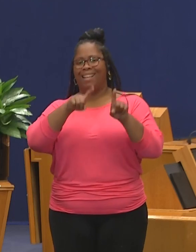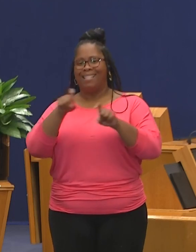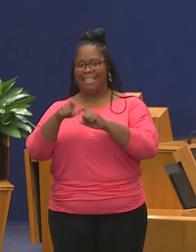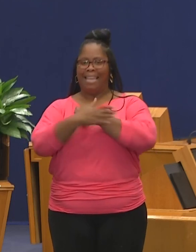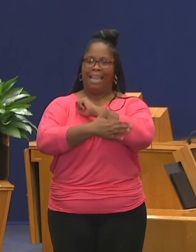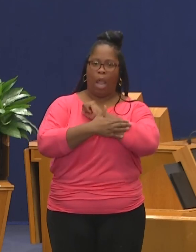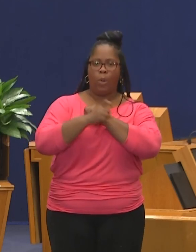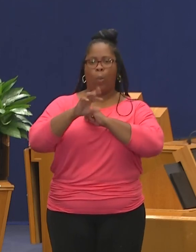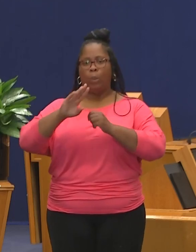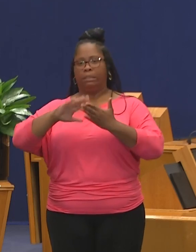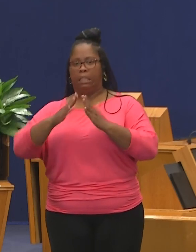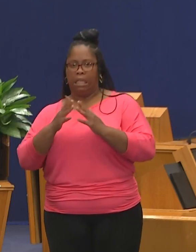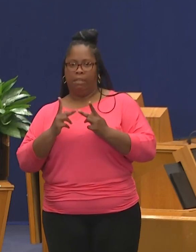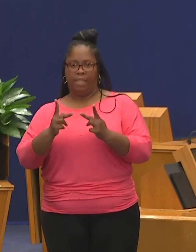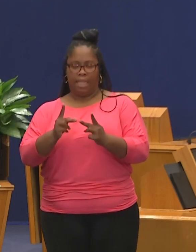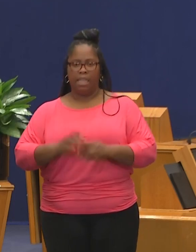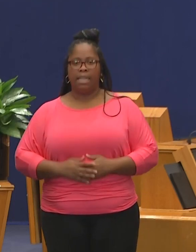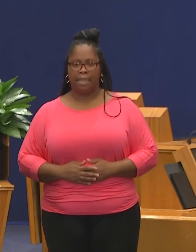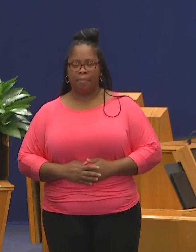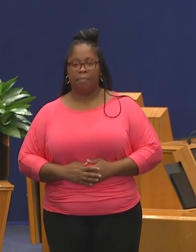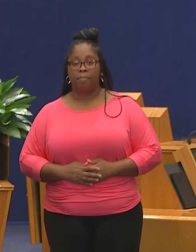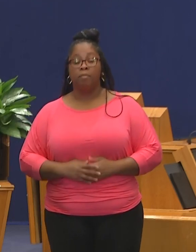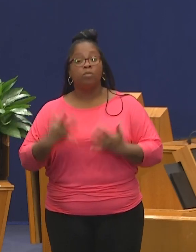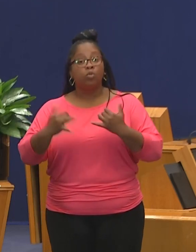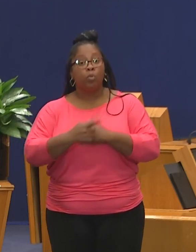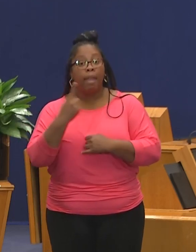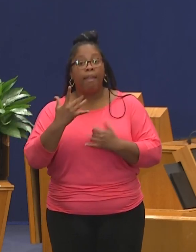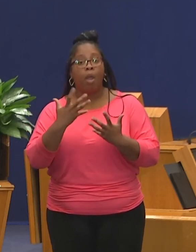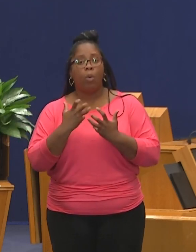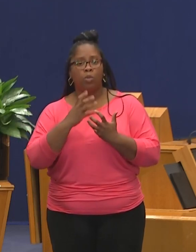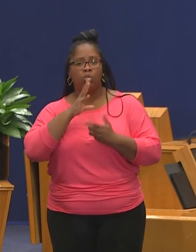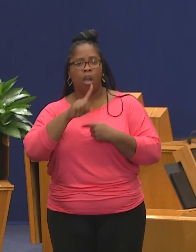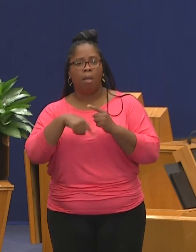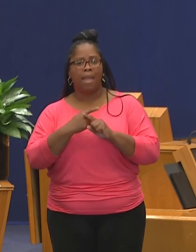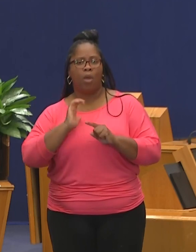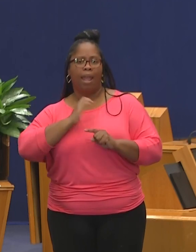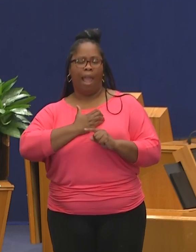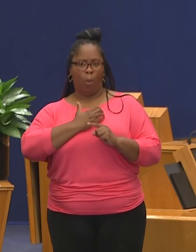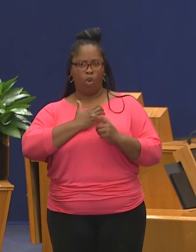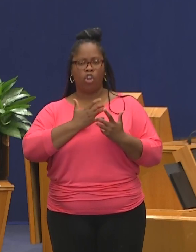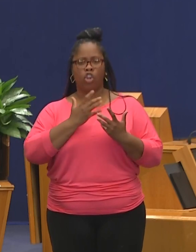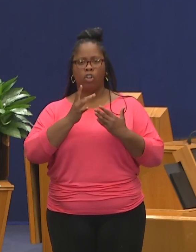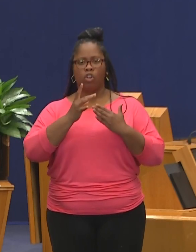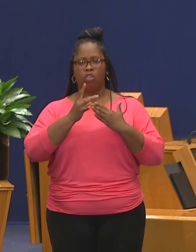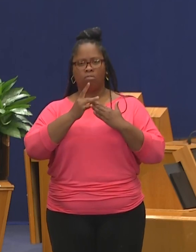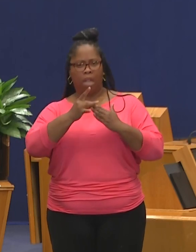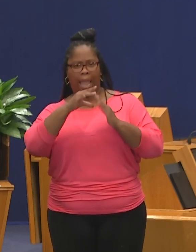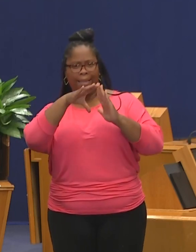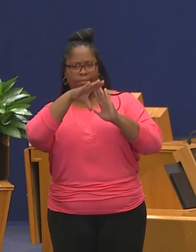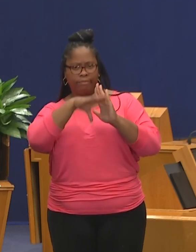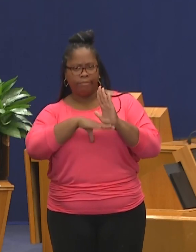AND/OR THE CITY TEST FACILITIES. TODAY I ALSO WANTED TO TALK A